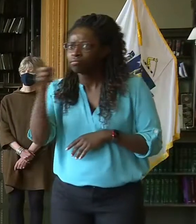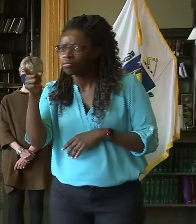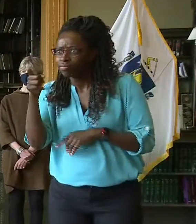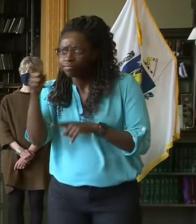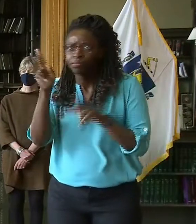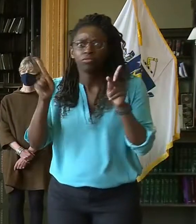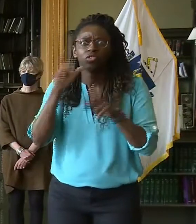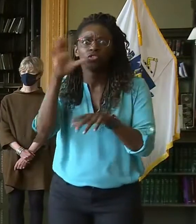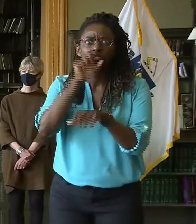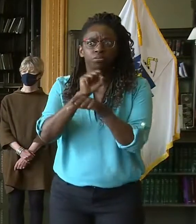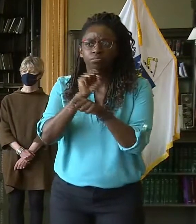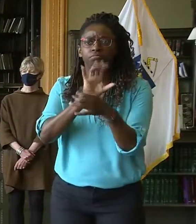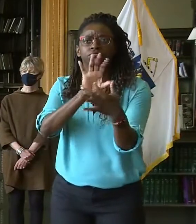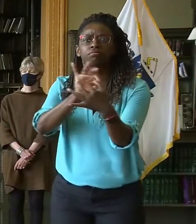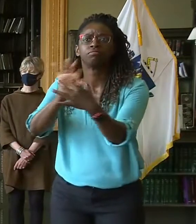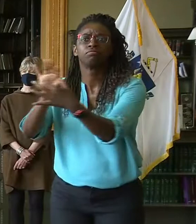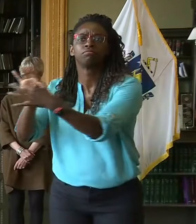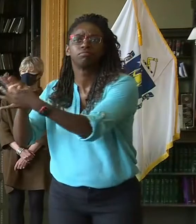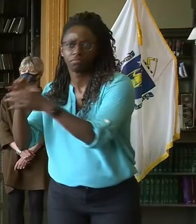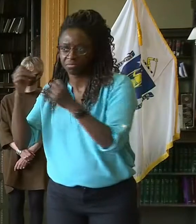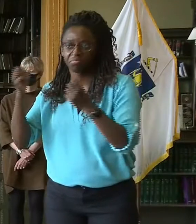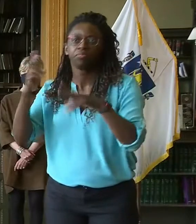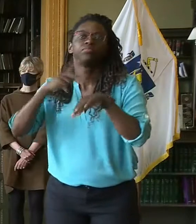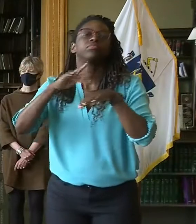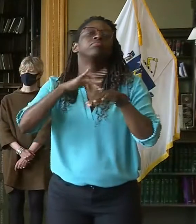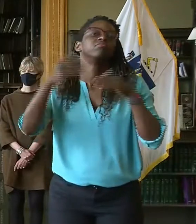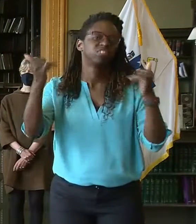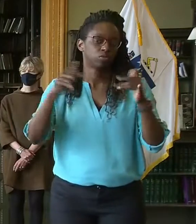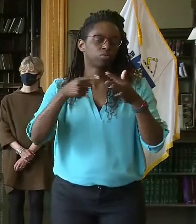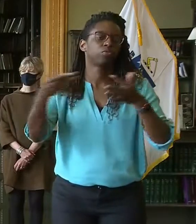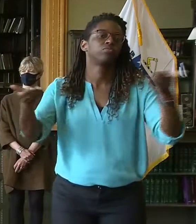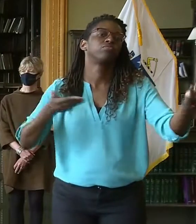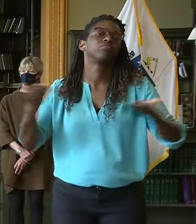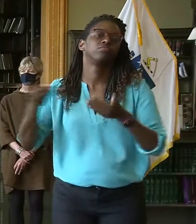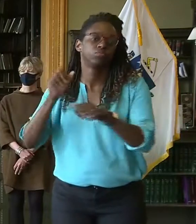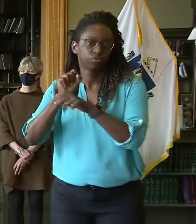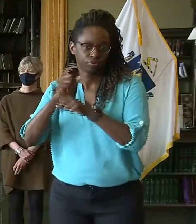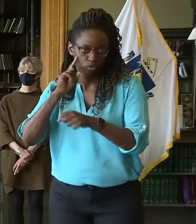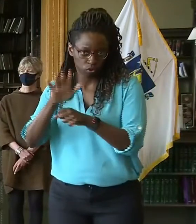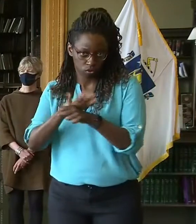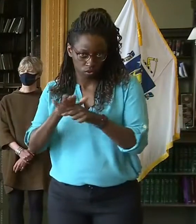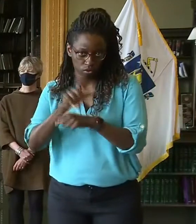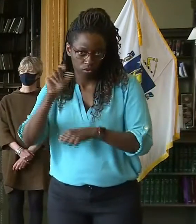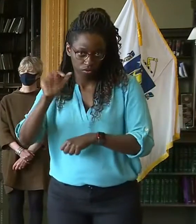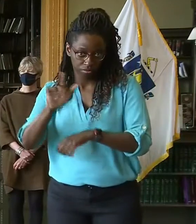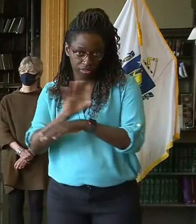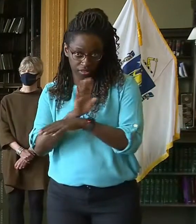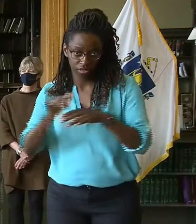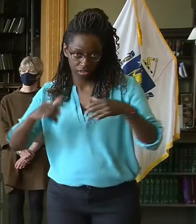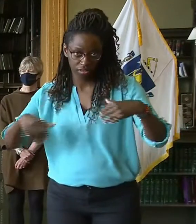CONNECT THESE BUSINESSES WITH PEOPLE WHO WANT TO GET TO WORK.